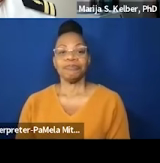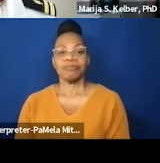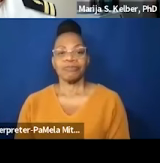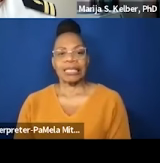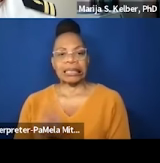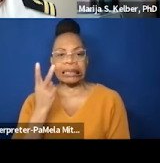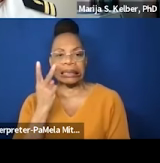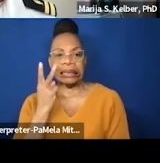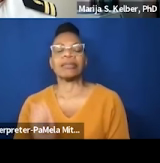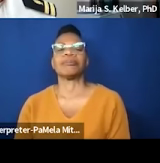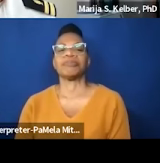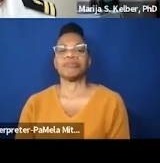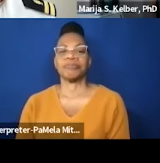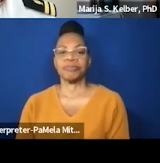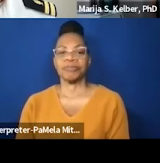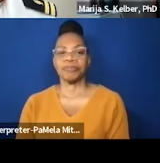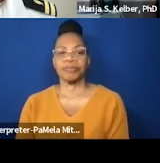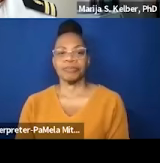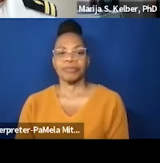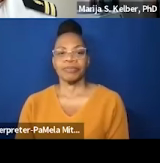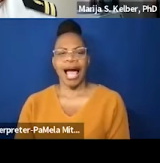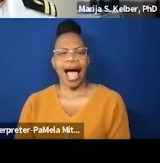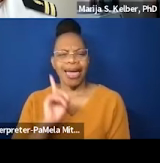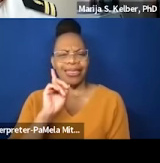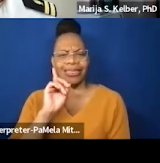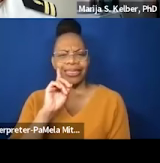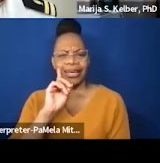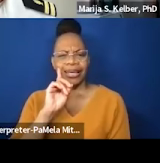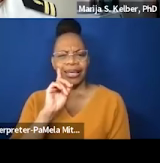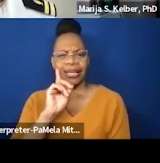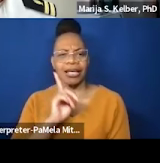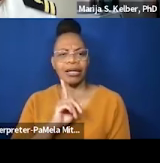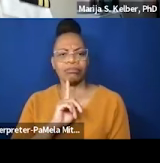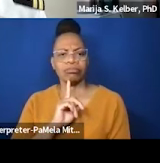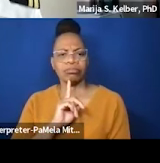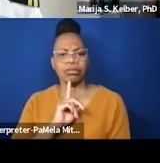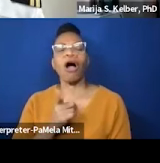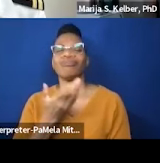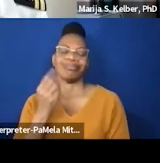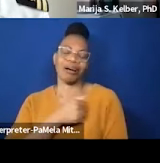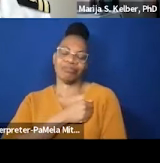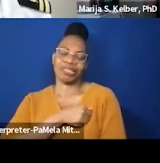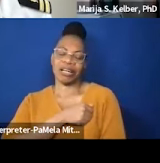Let me see here. I think we actually have... There we go, sorry about that.